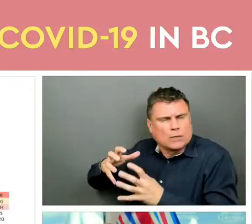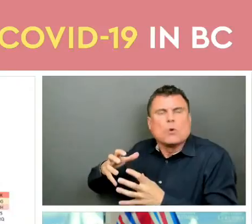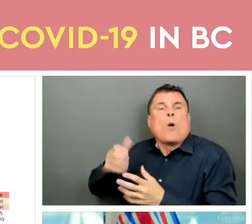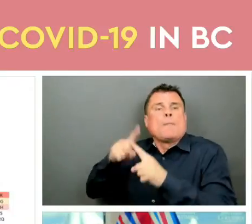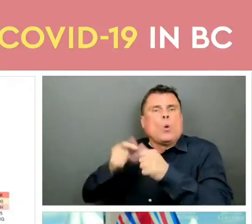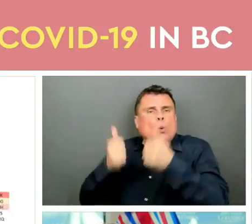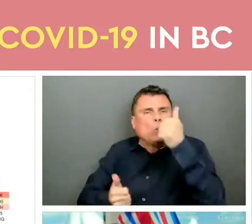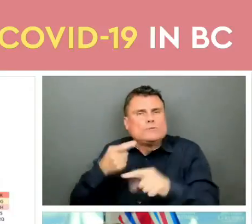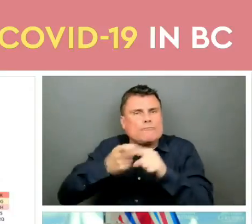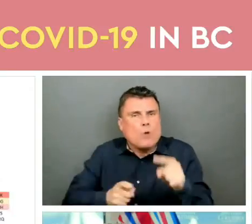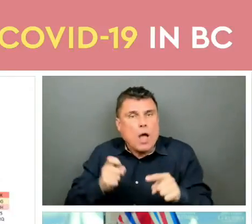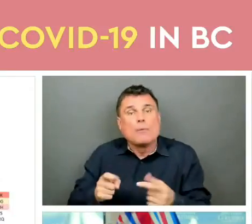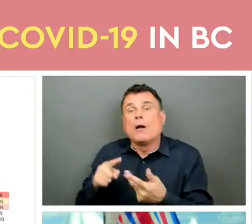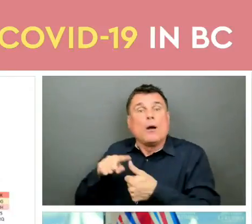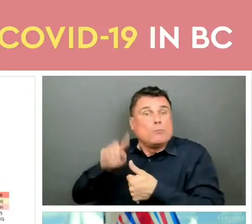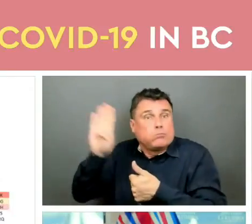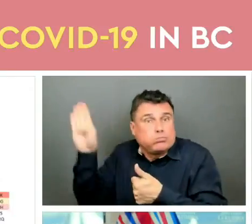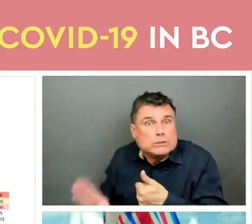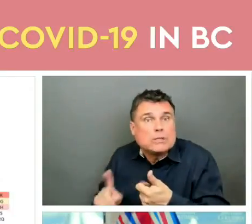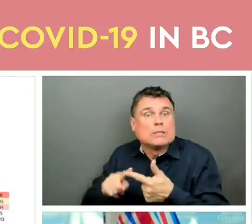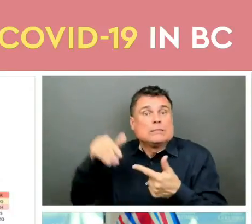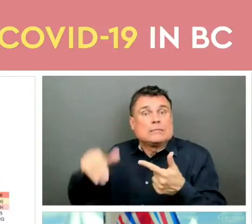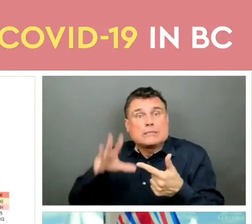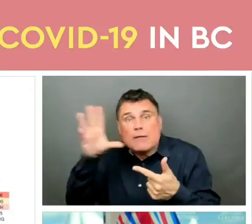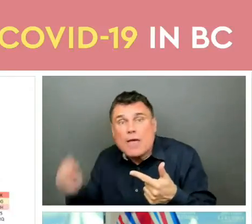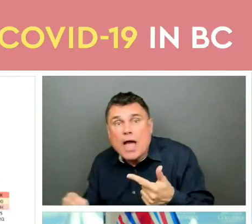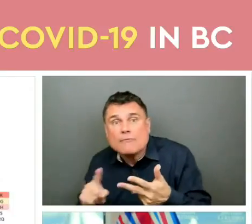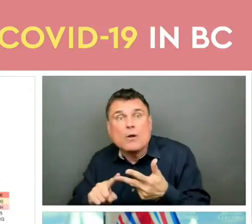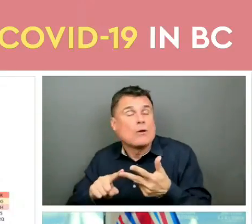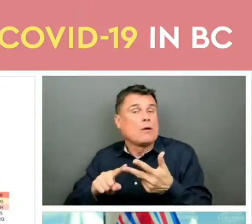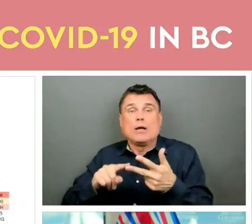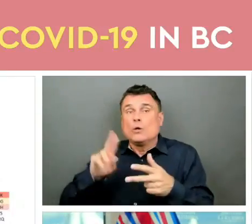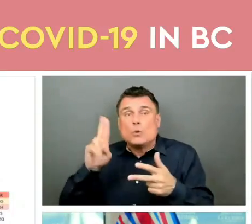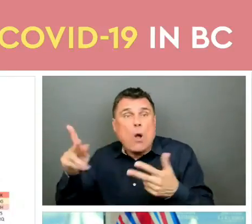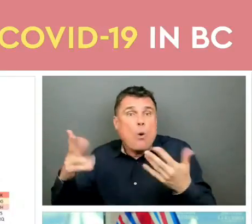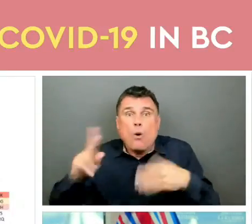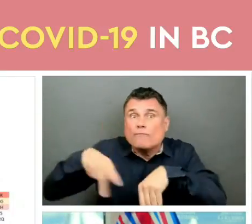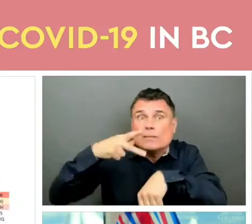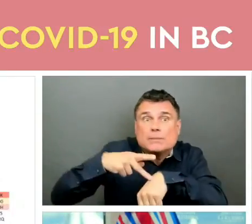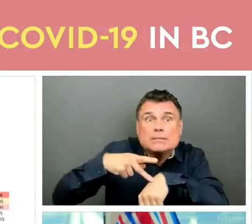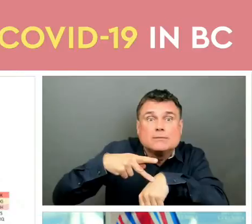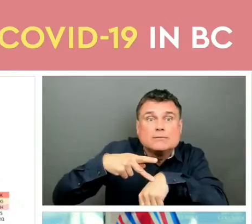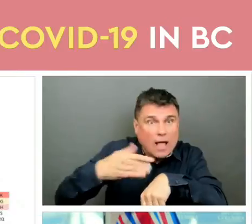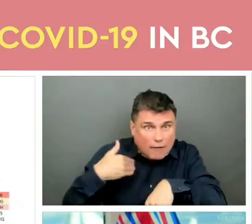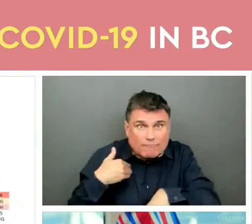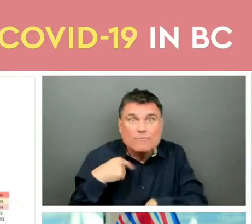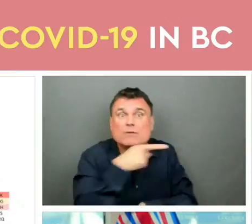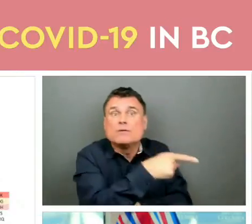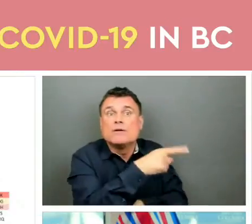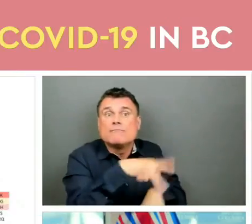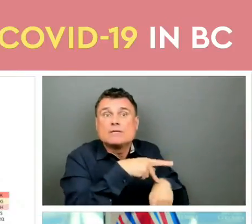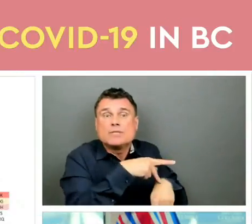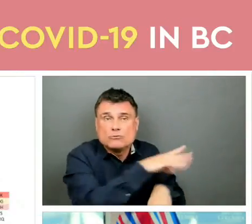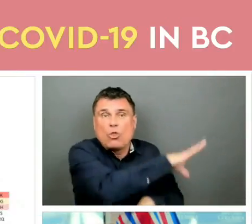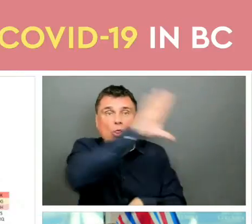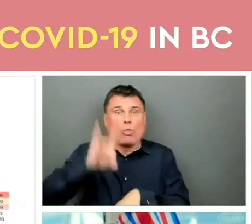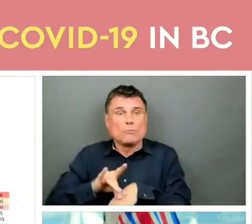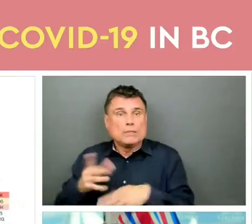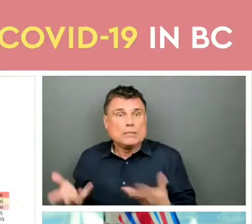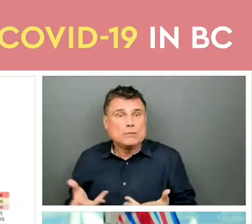Africa, versus a Philippines. So that is why we have that strategy of doing whole genome sequencing on